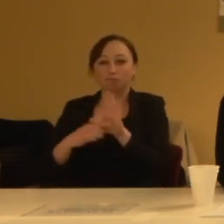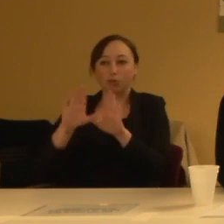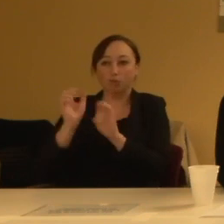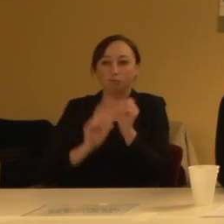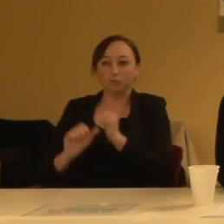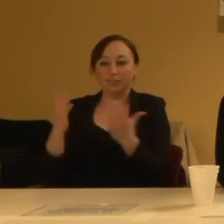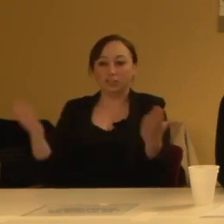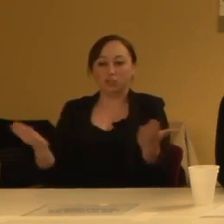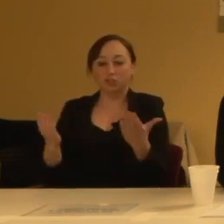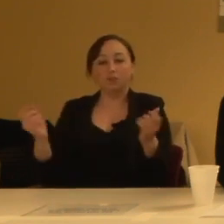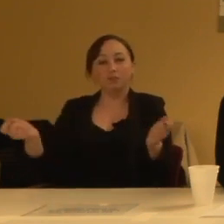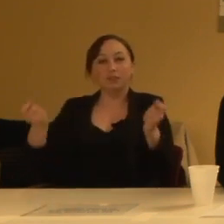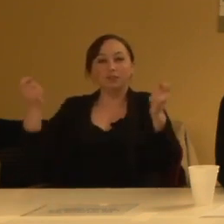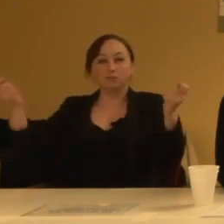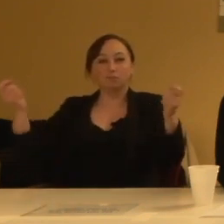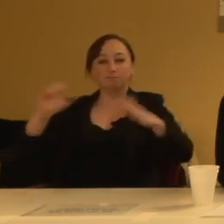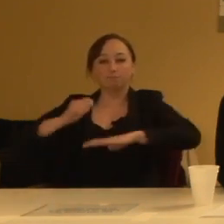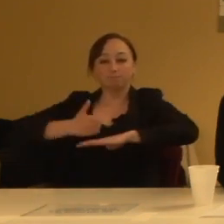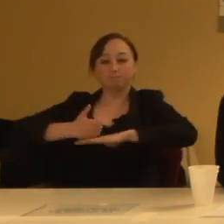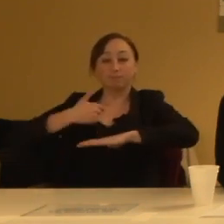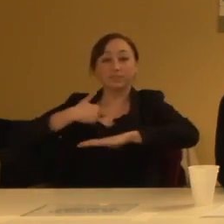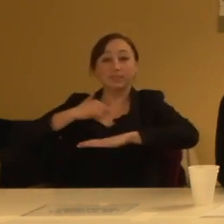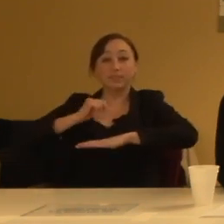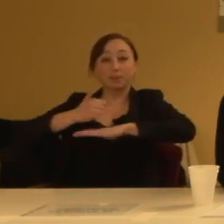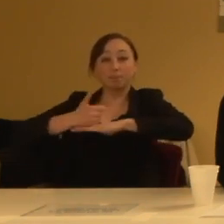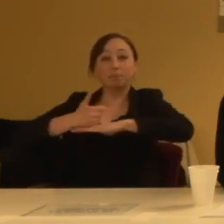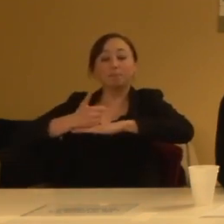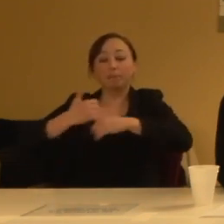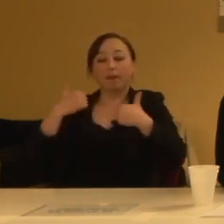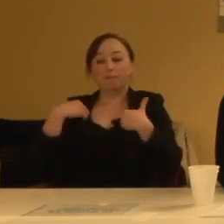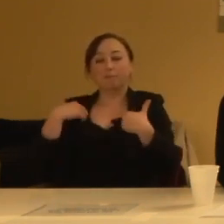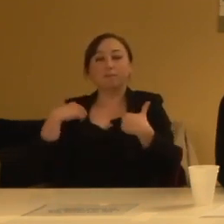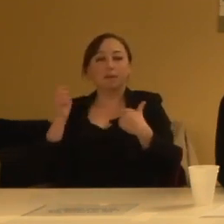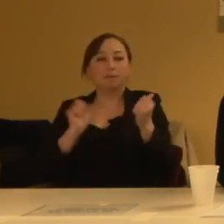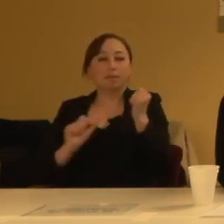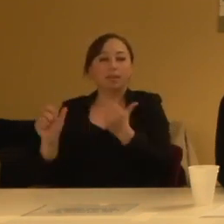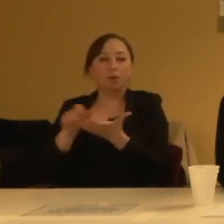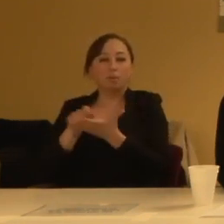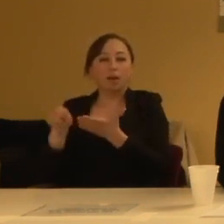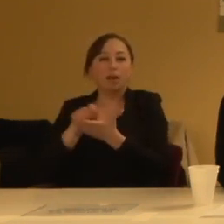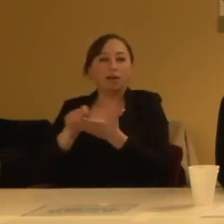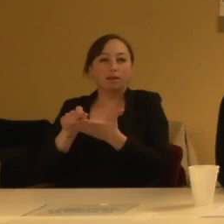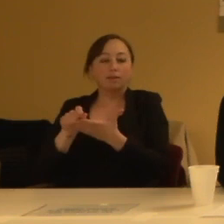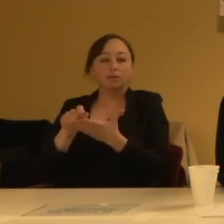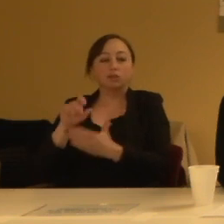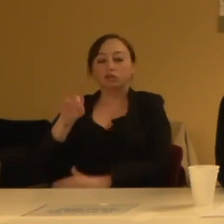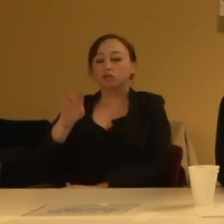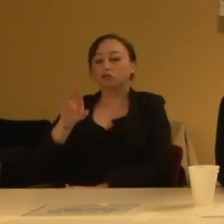The festival is curated by me with playwriting and dramaturgy graduate students.